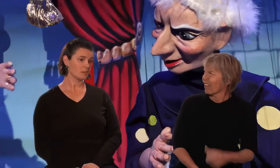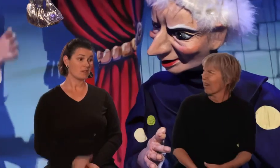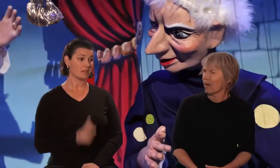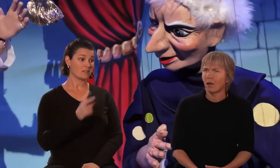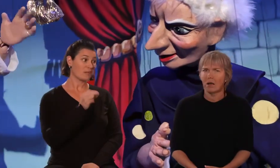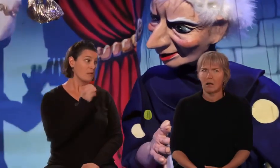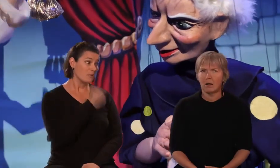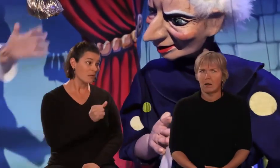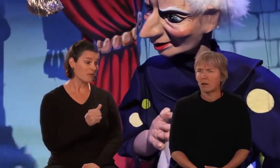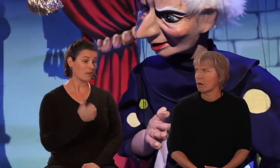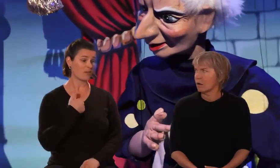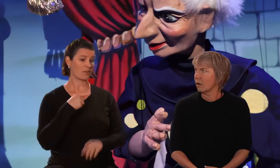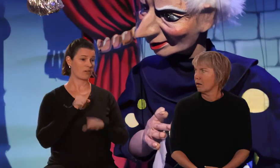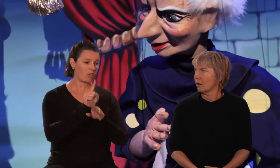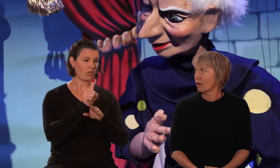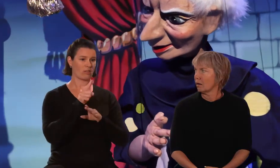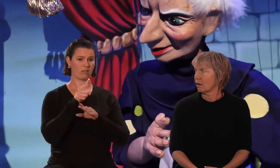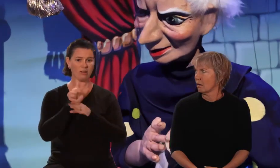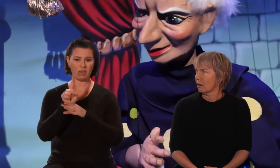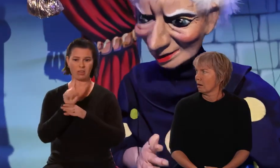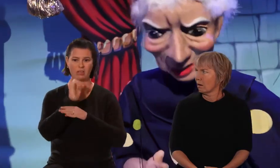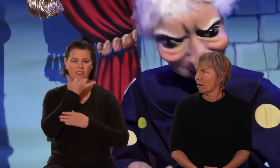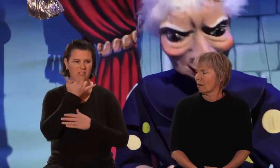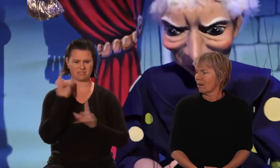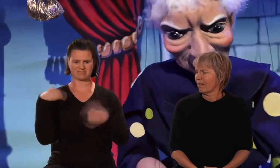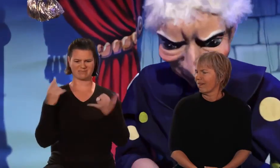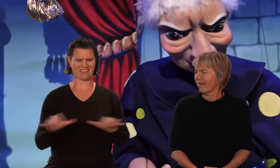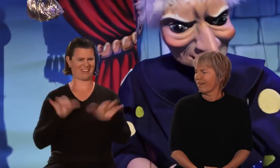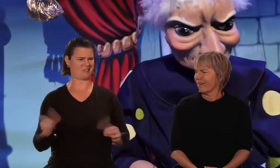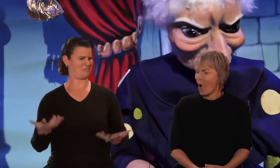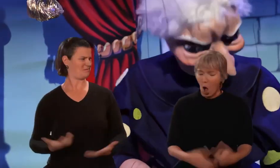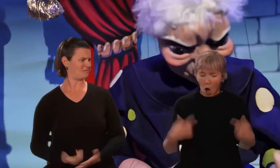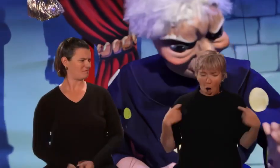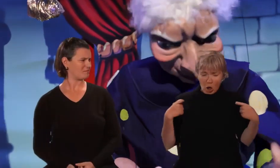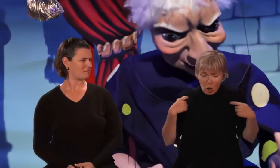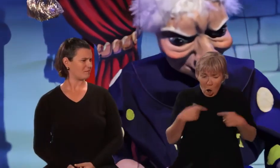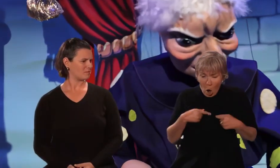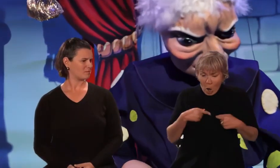I kept bumping into things, the same as ever. [wizard] The cloak is supposed to make you invisible.